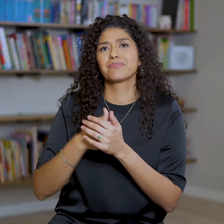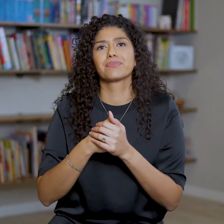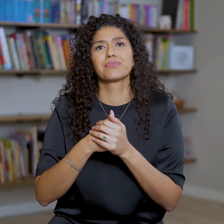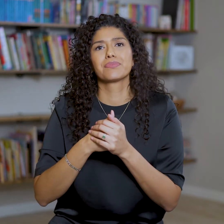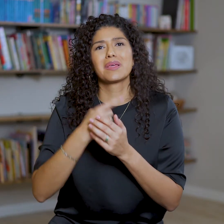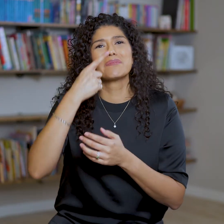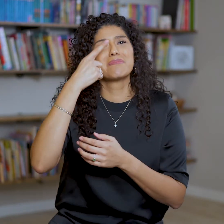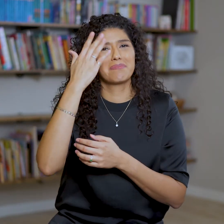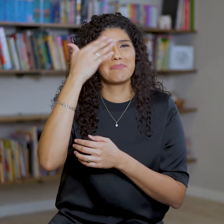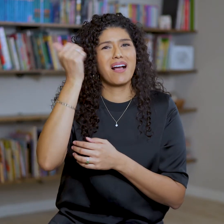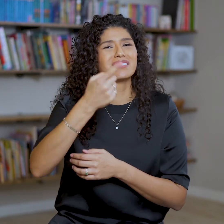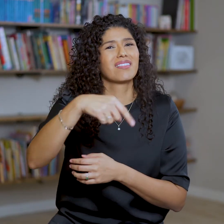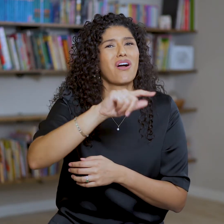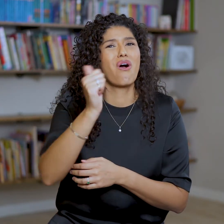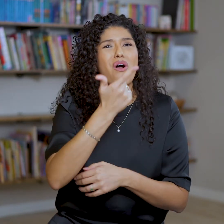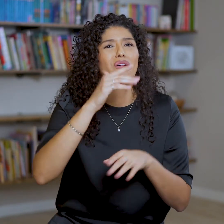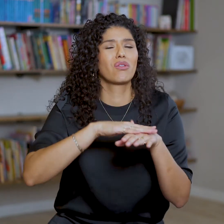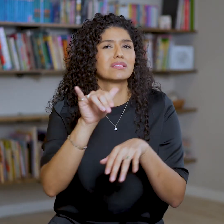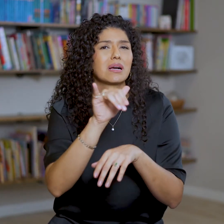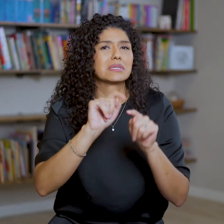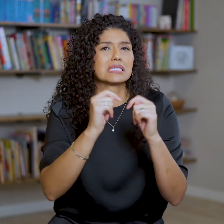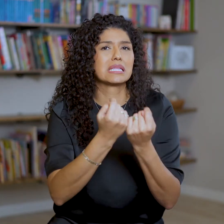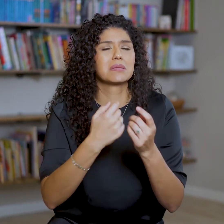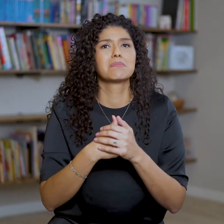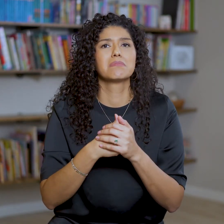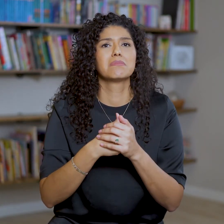because they’re all on the same team.